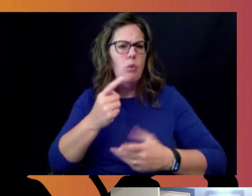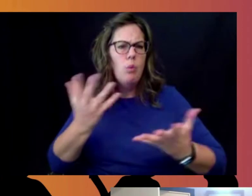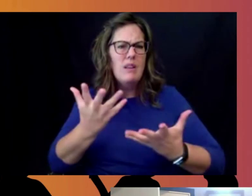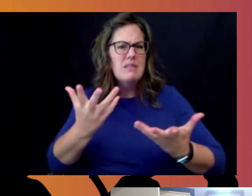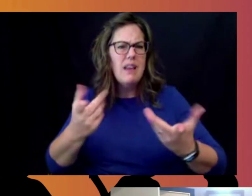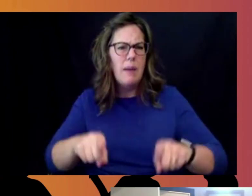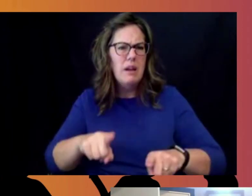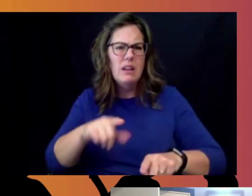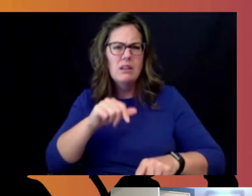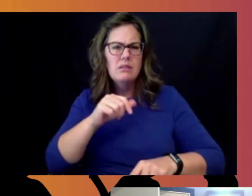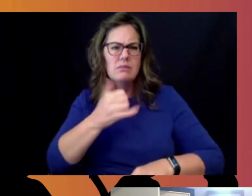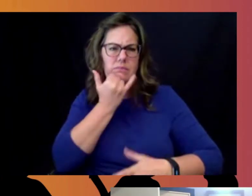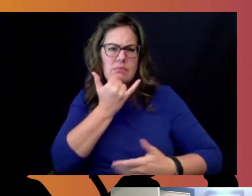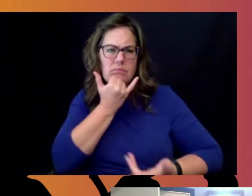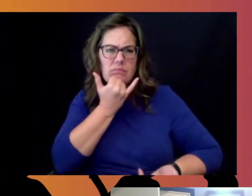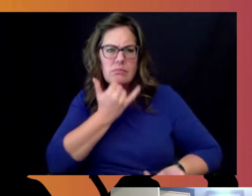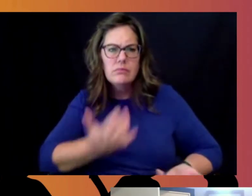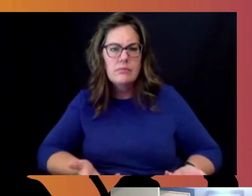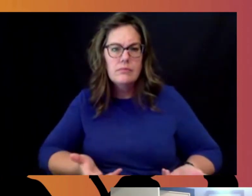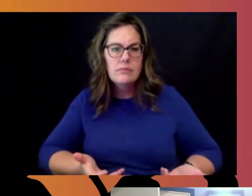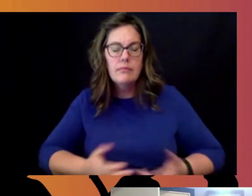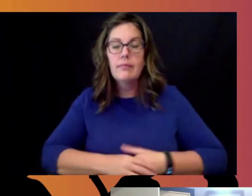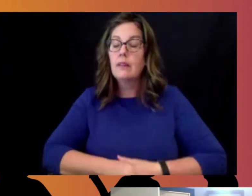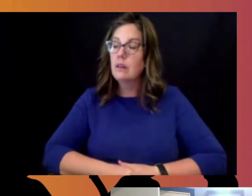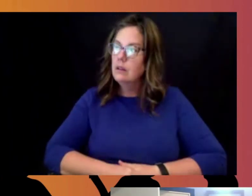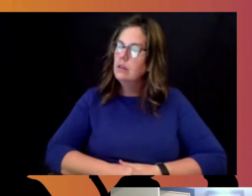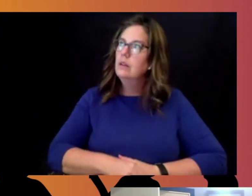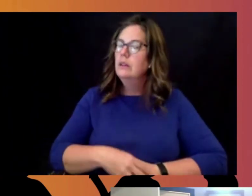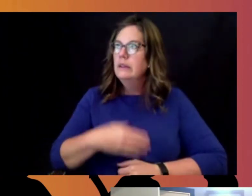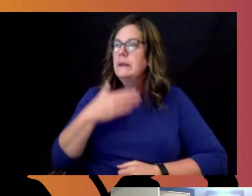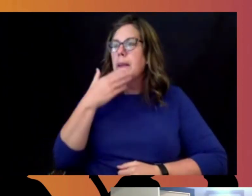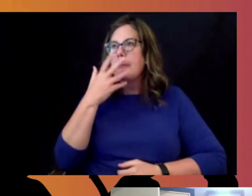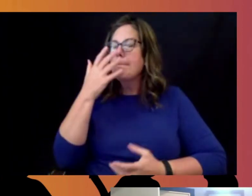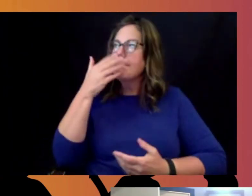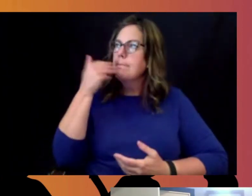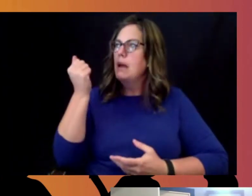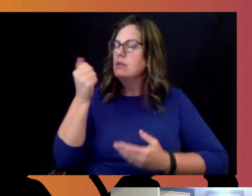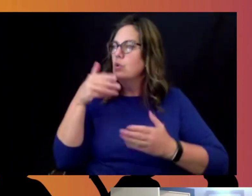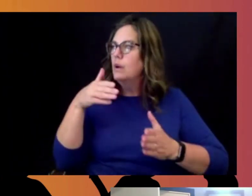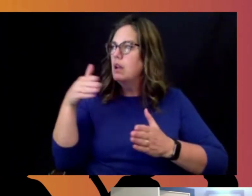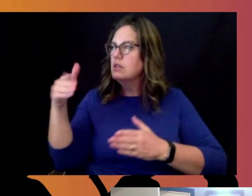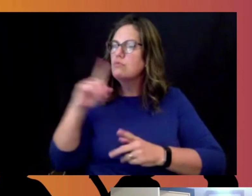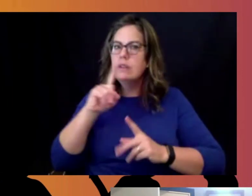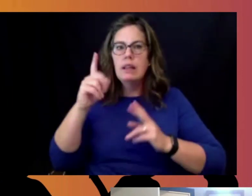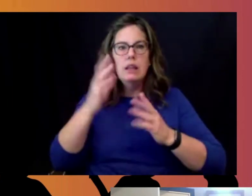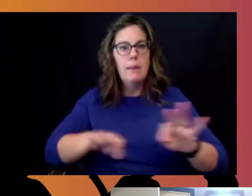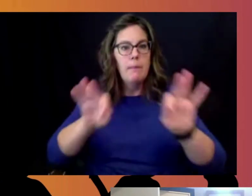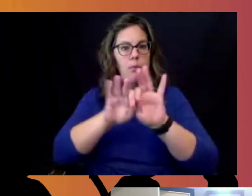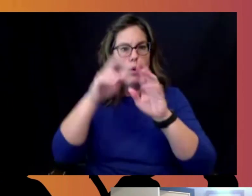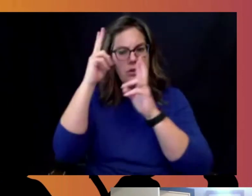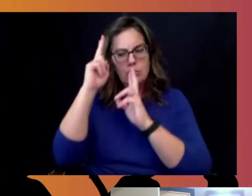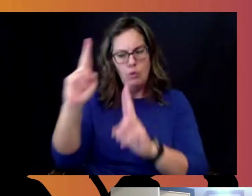oh the best ways you know i i think it's really important to honor the fact that everyone comes to